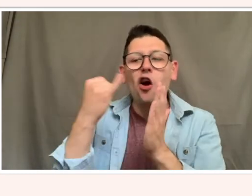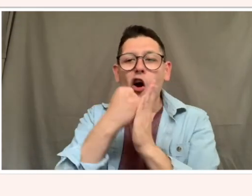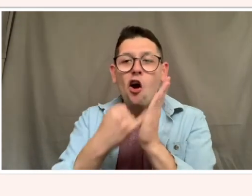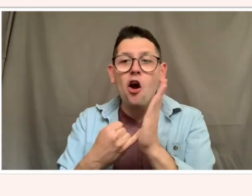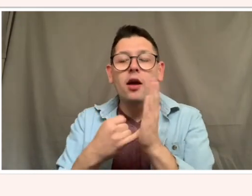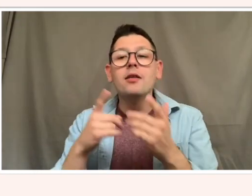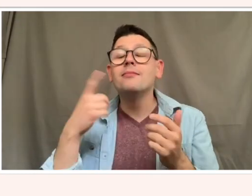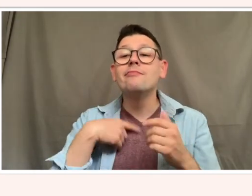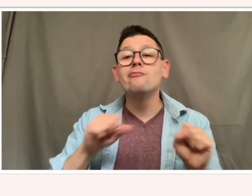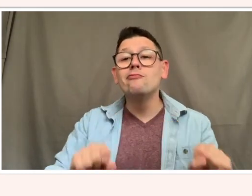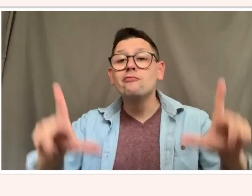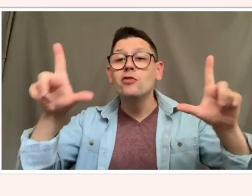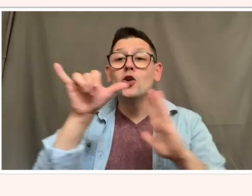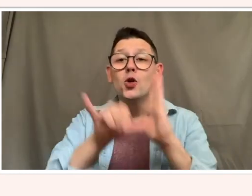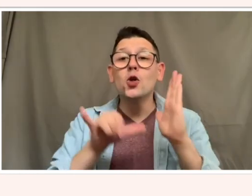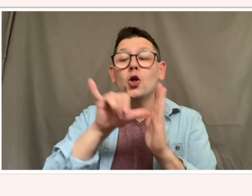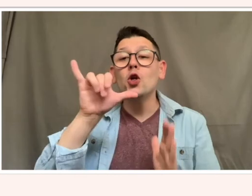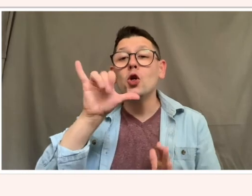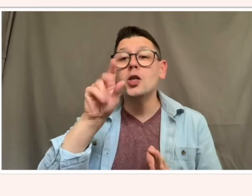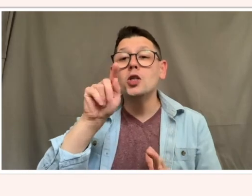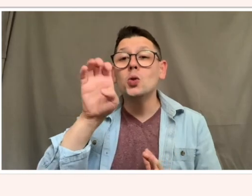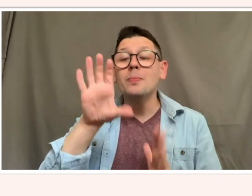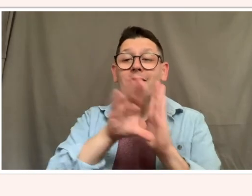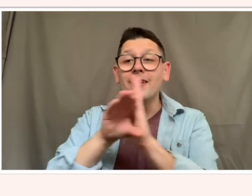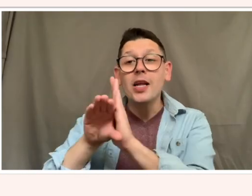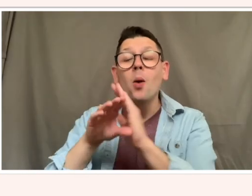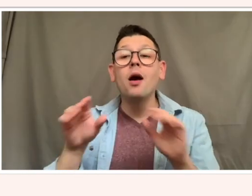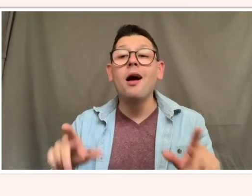We use something called directive drawing, where we may bring up